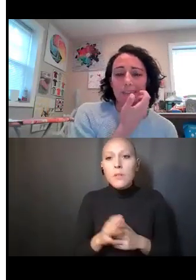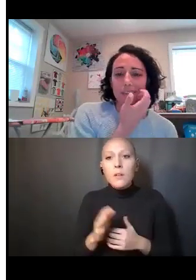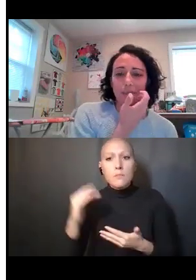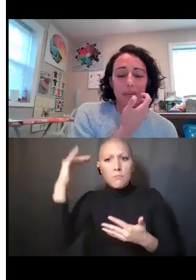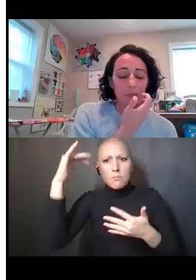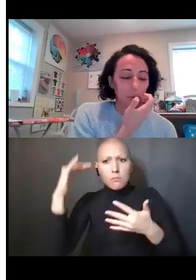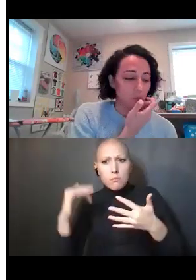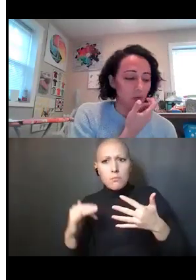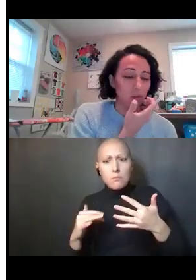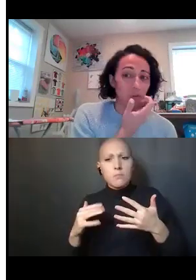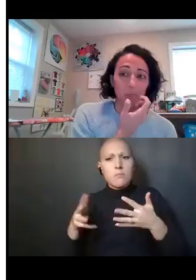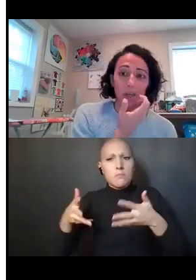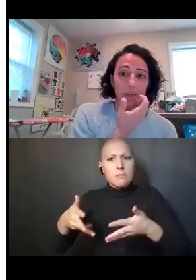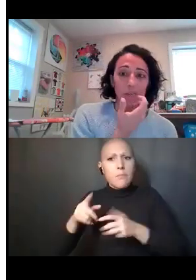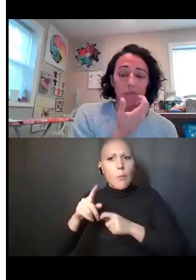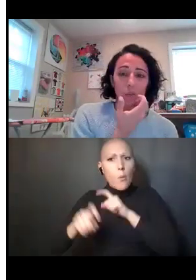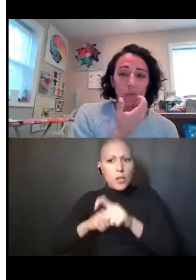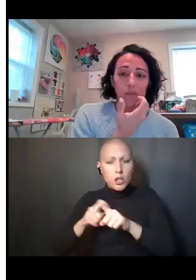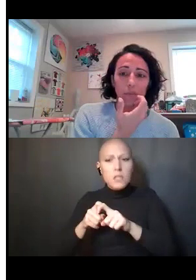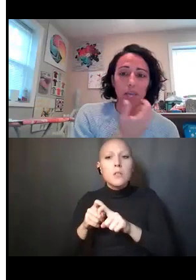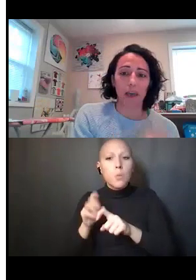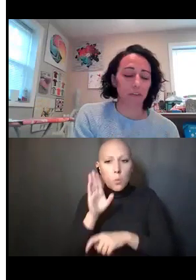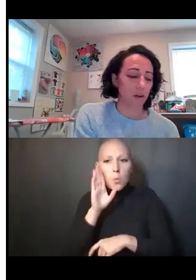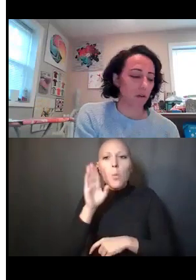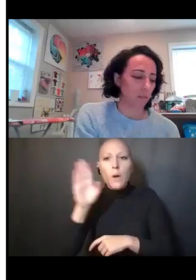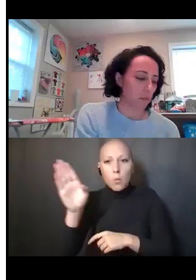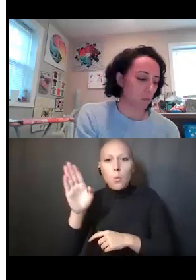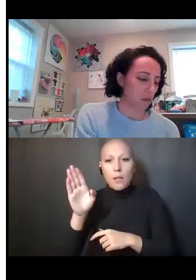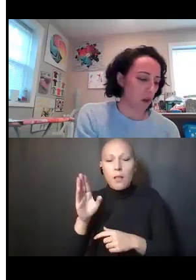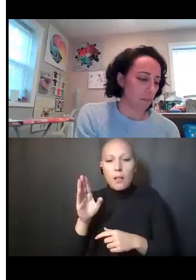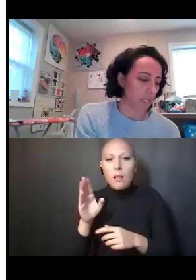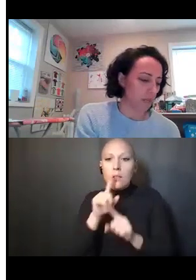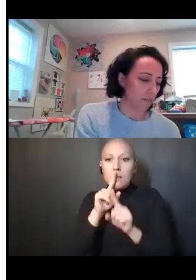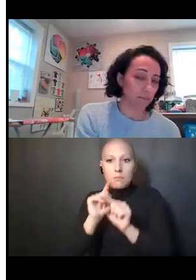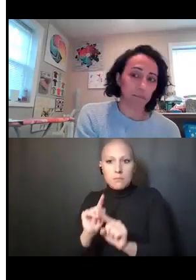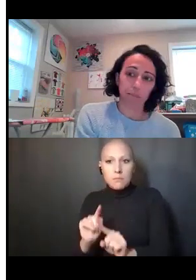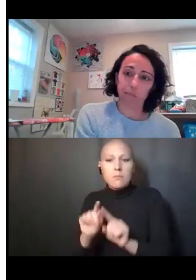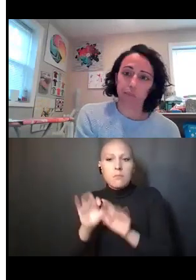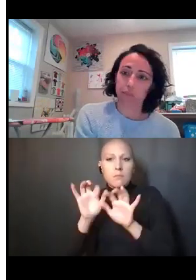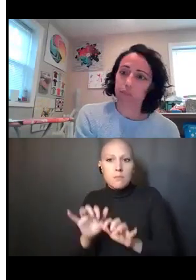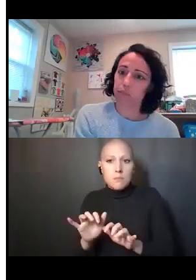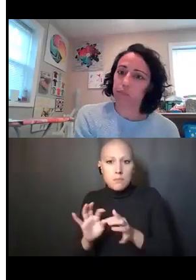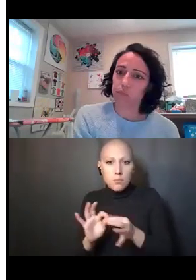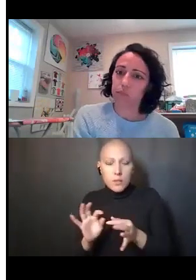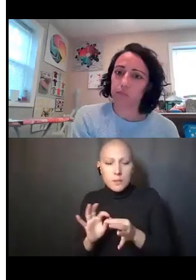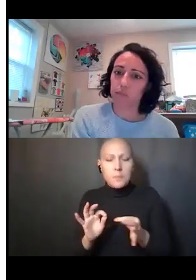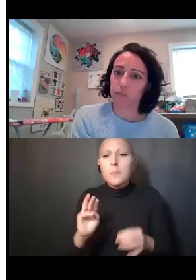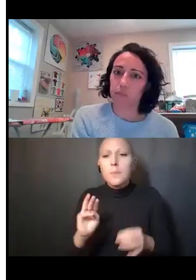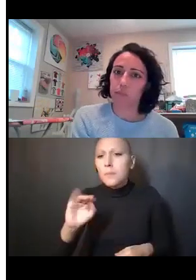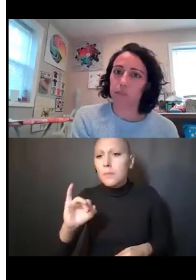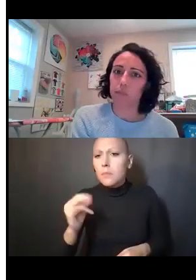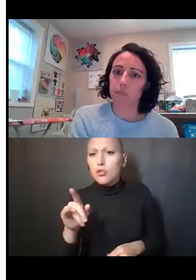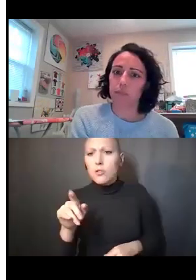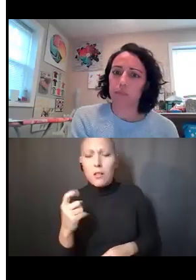and see if we can post written responses for the ones that we have here. Most common. Michelle Bulls: Someone asked about a whether or not